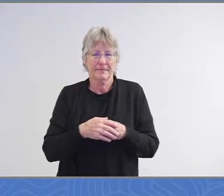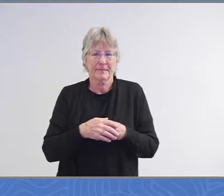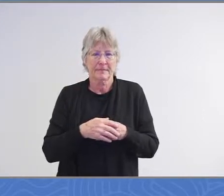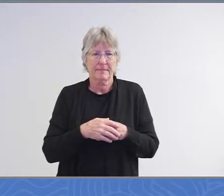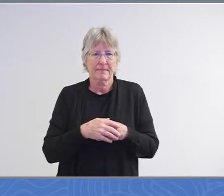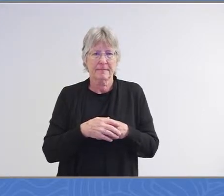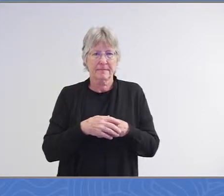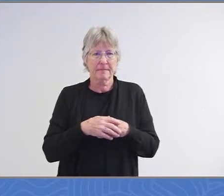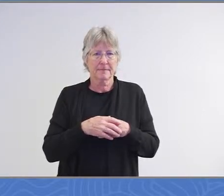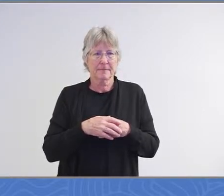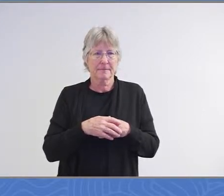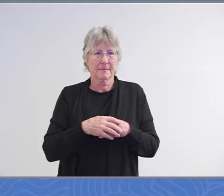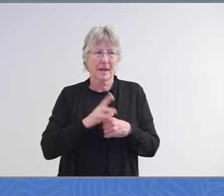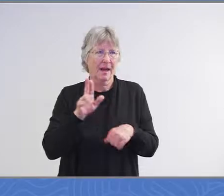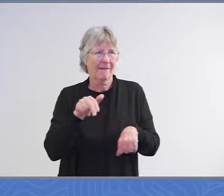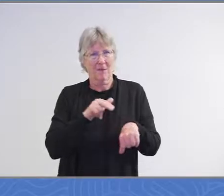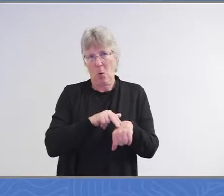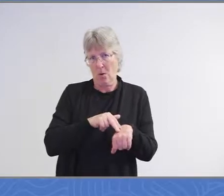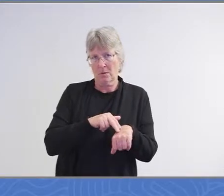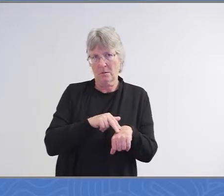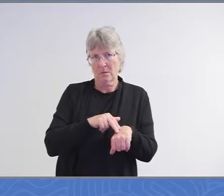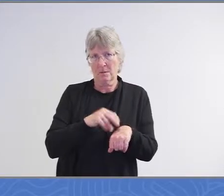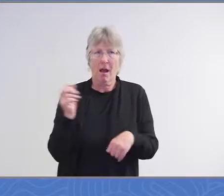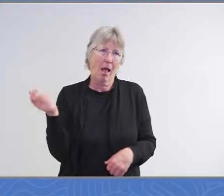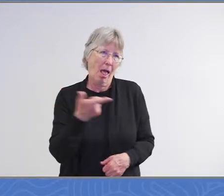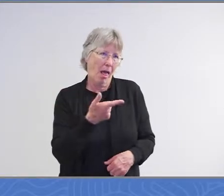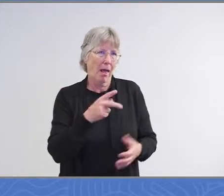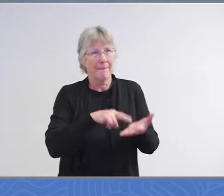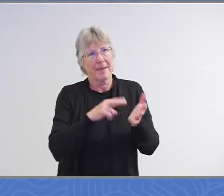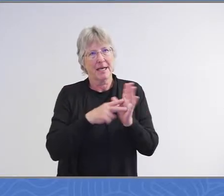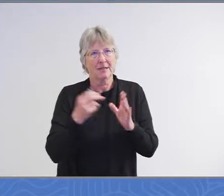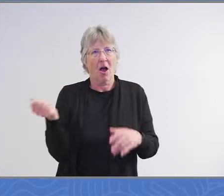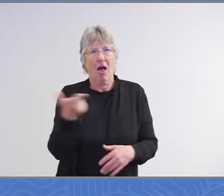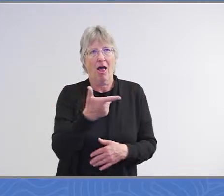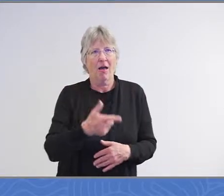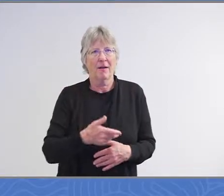And of course, all means all. Thank you.